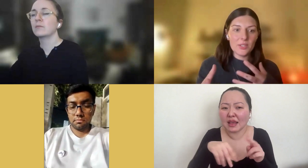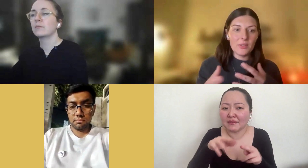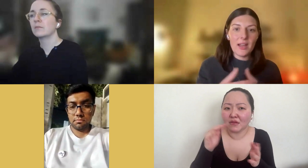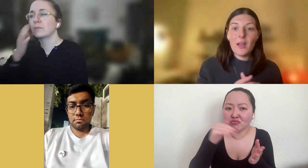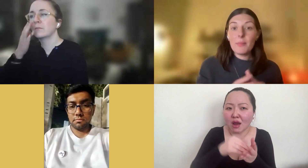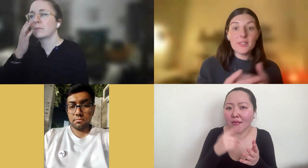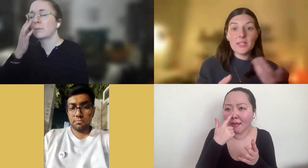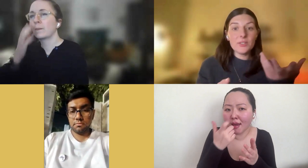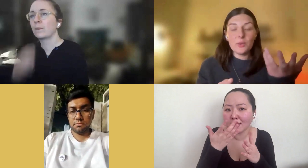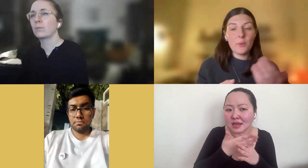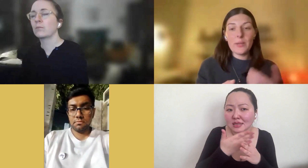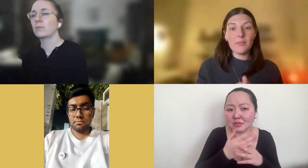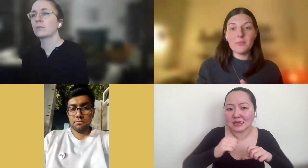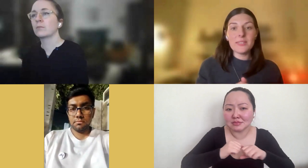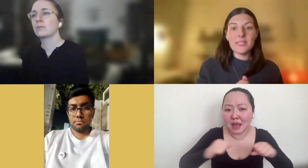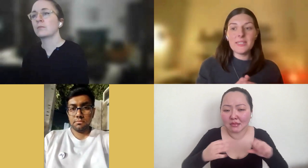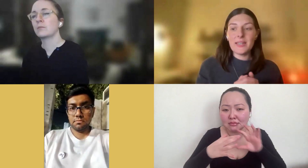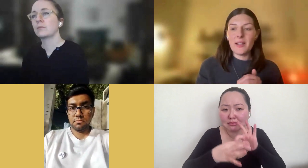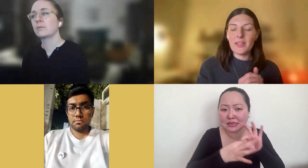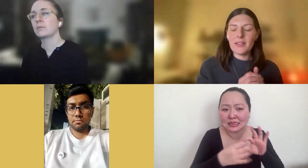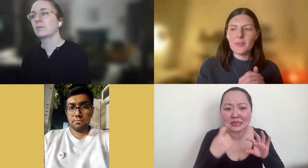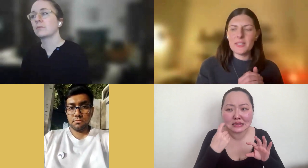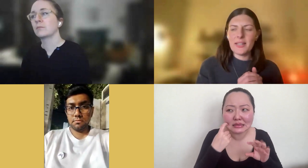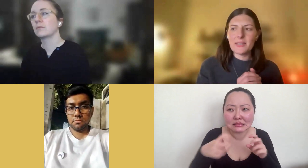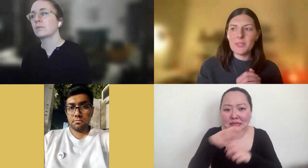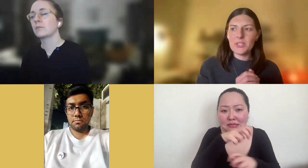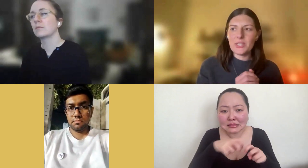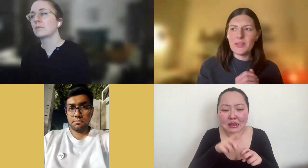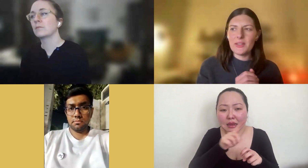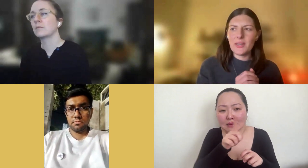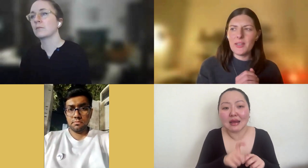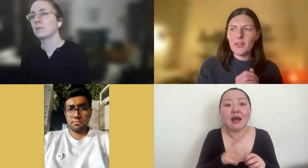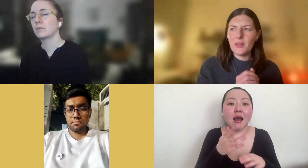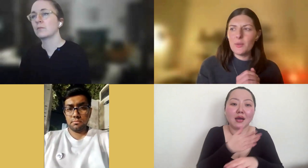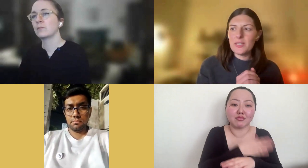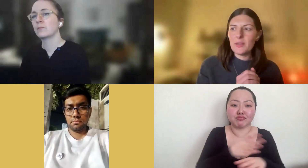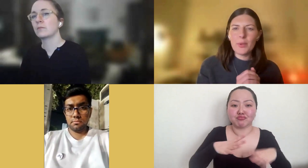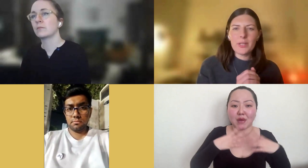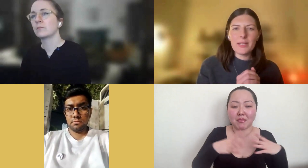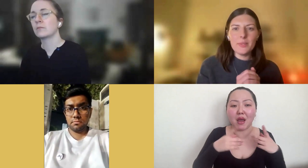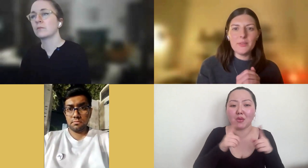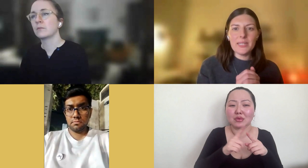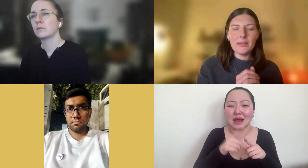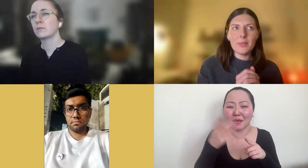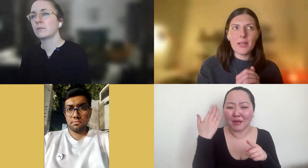best to do that. To your point around seating, there was an exhibition in the Brooklyn Museum